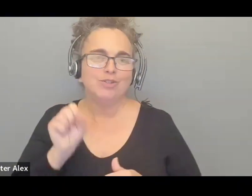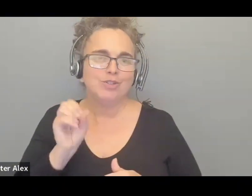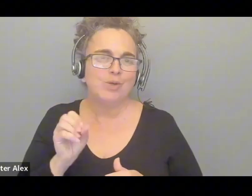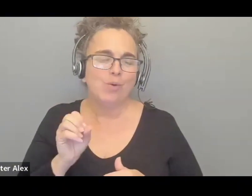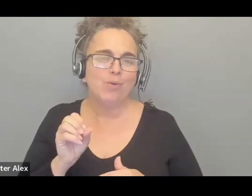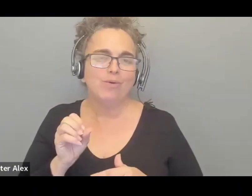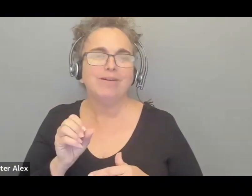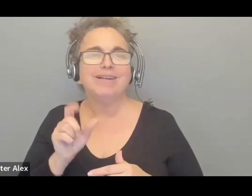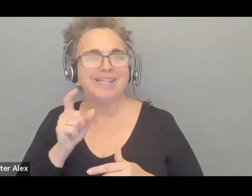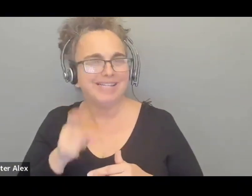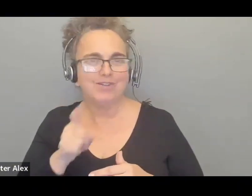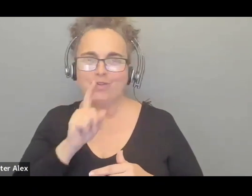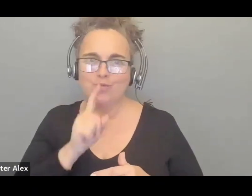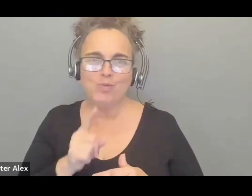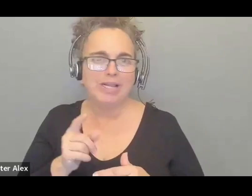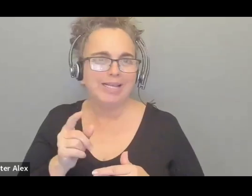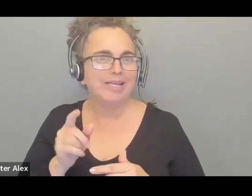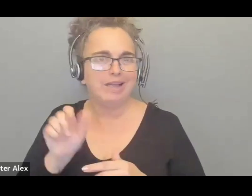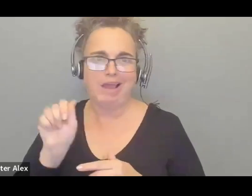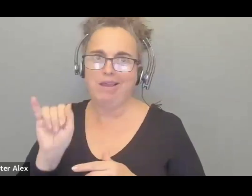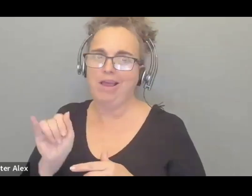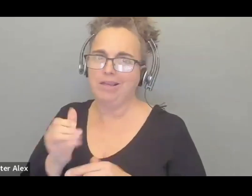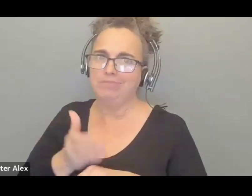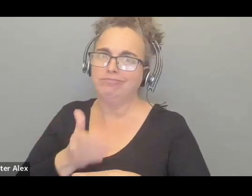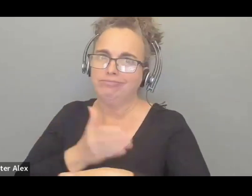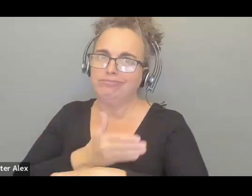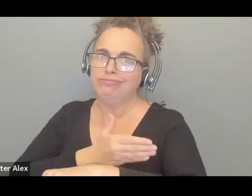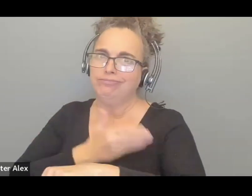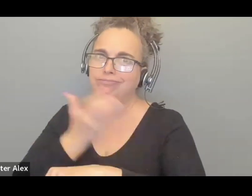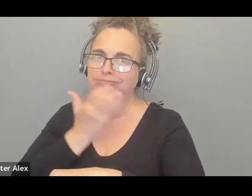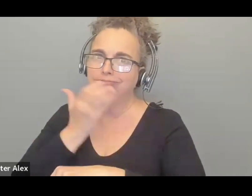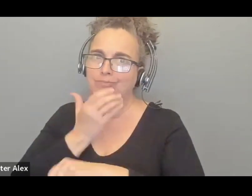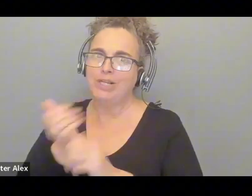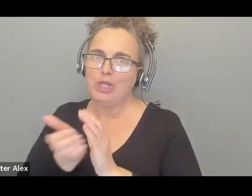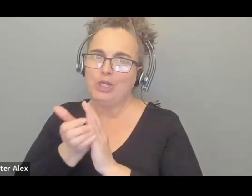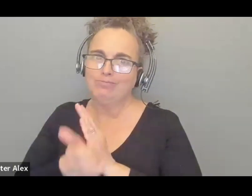becoming really good. So if you want to keep up